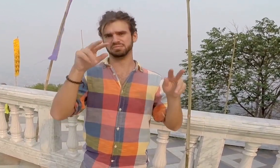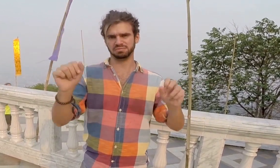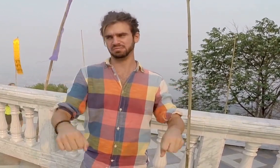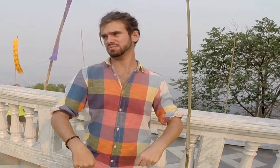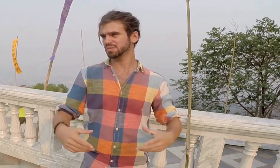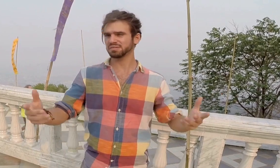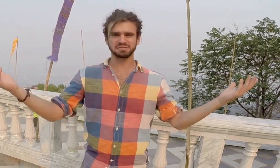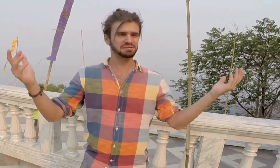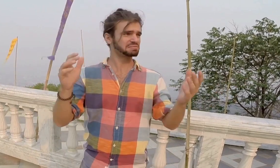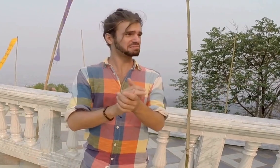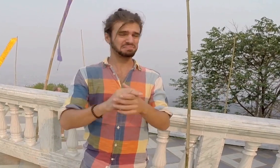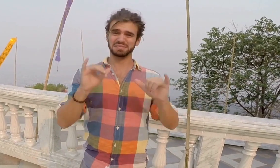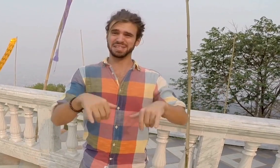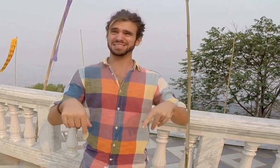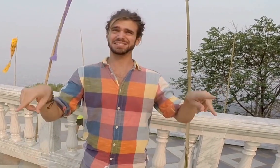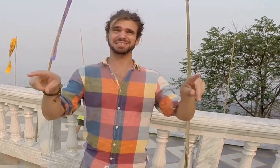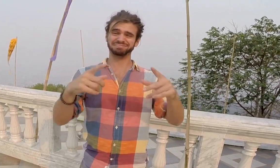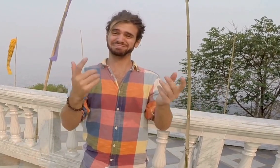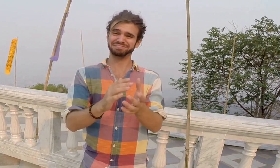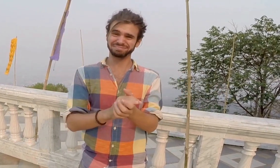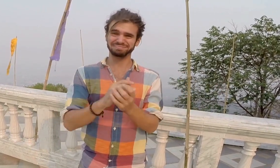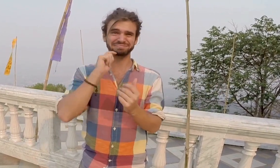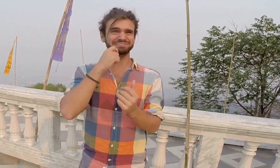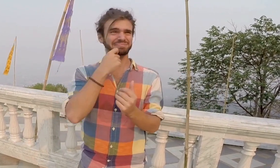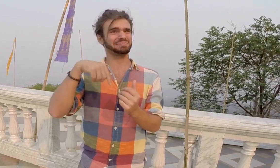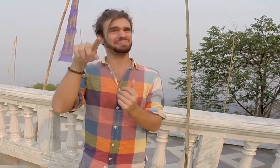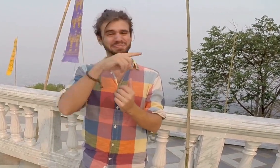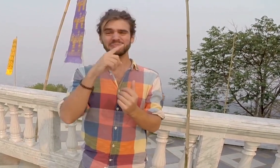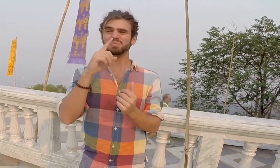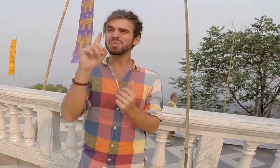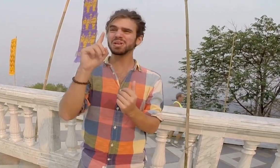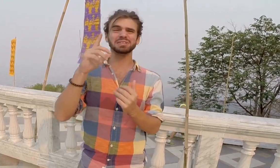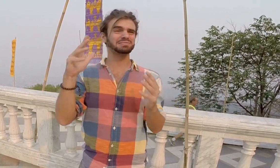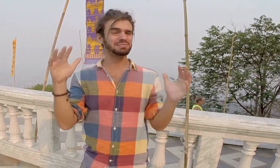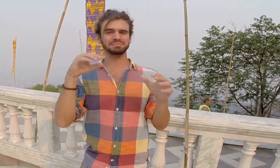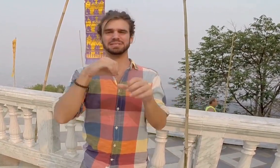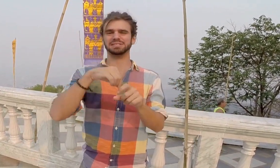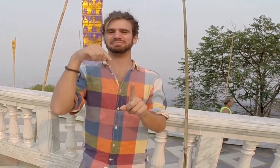So, this is the temple. It's cool, right? Where is this temple, you may ask?